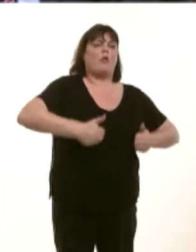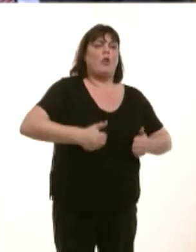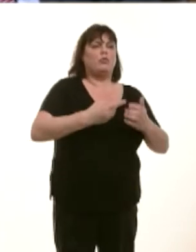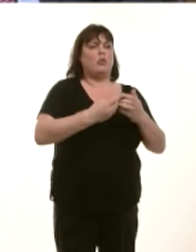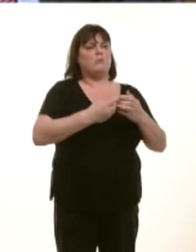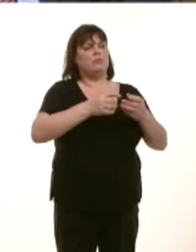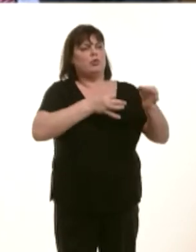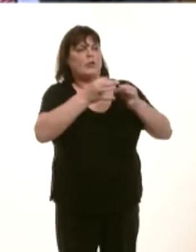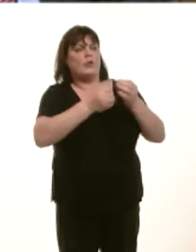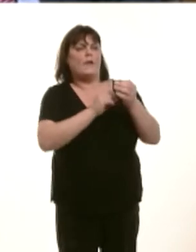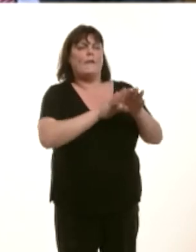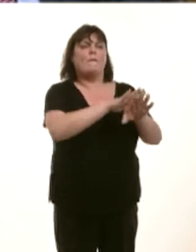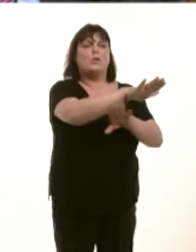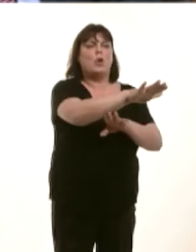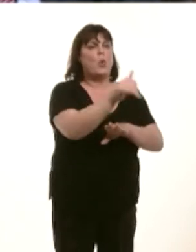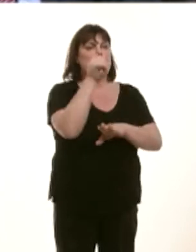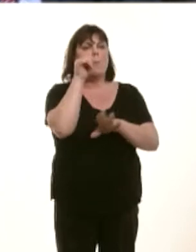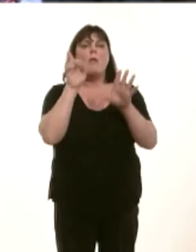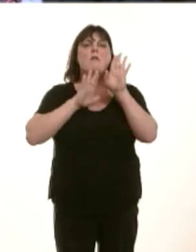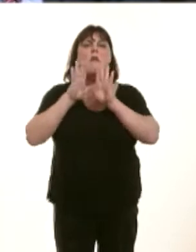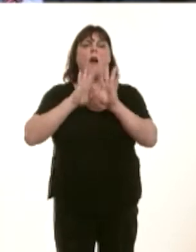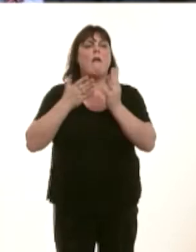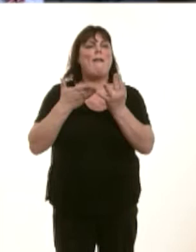aware of the young entrantsí support scheme, which is also in place in order to help those